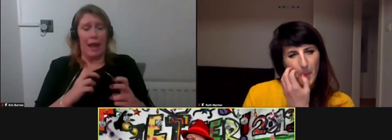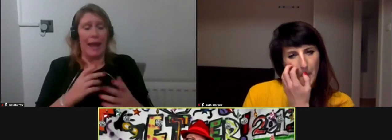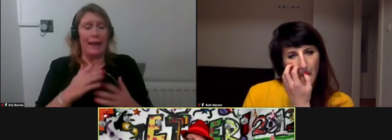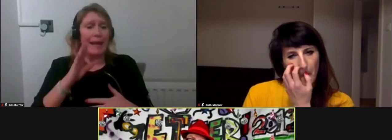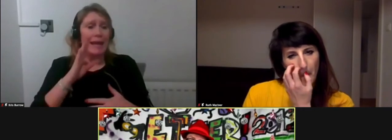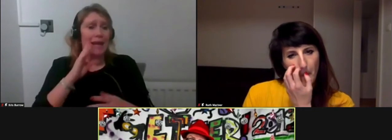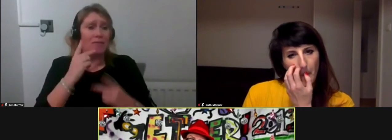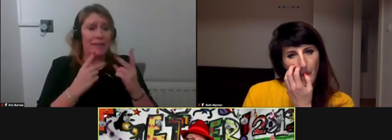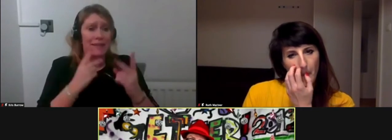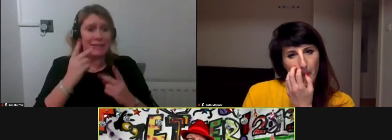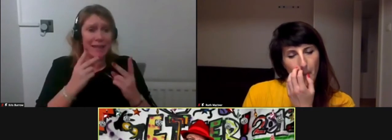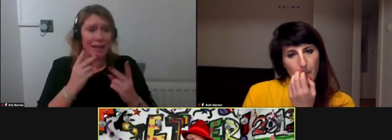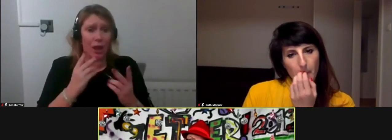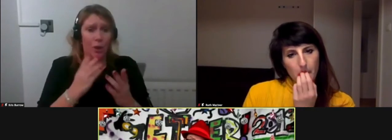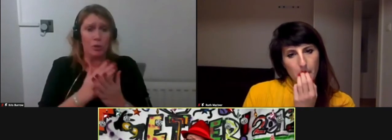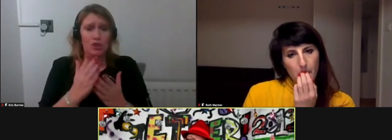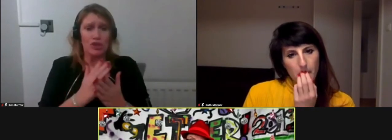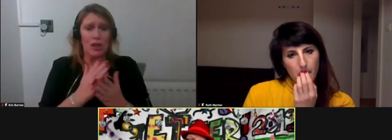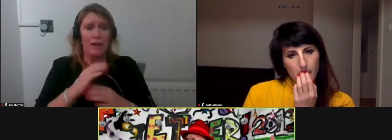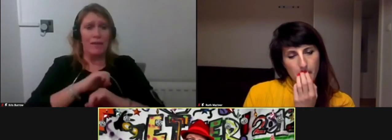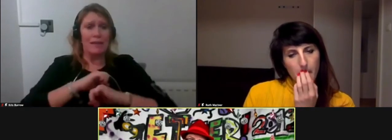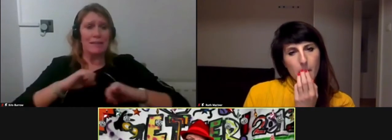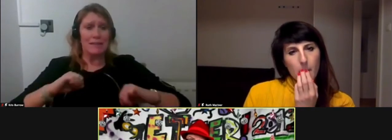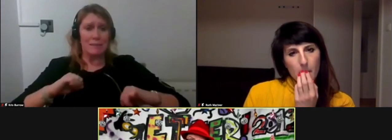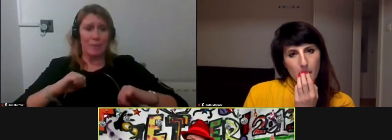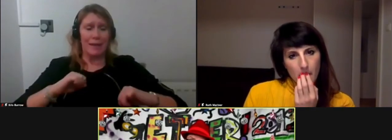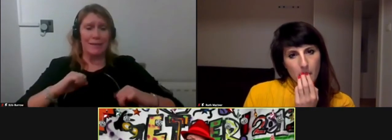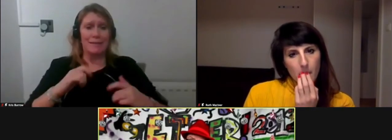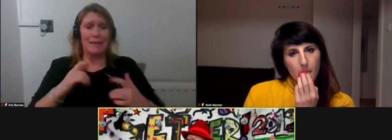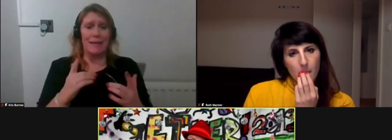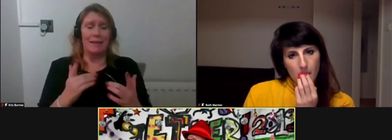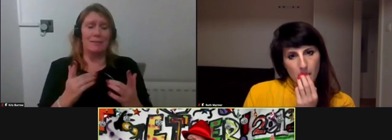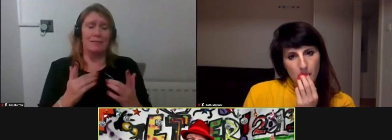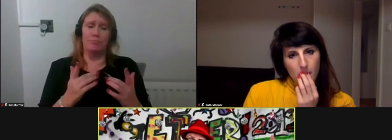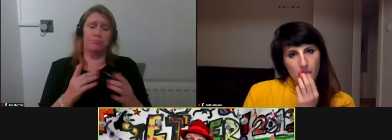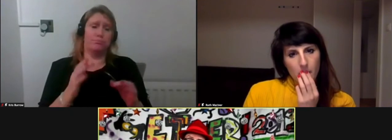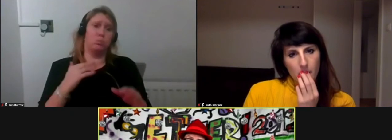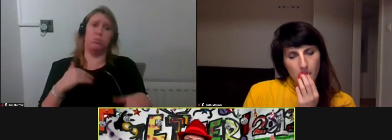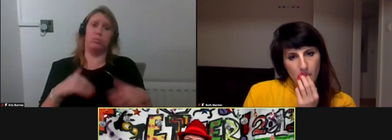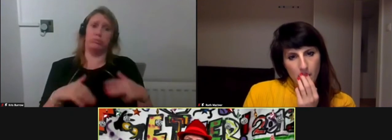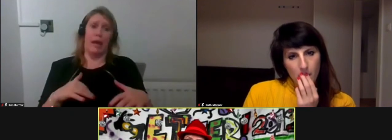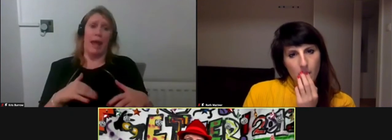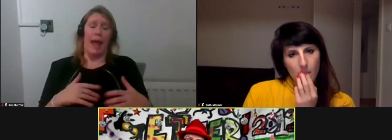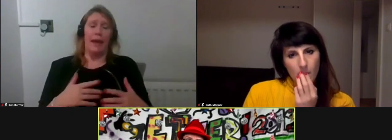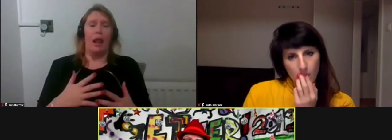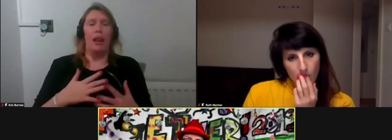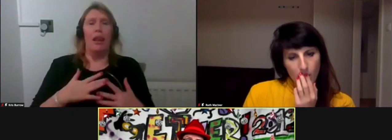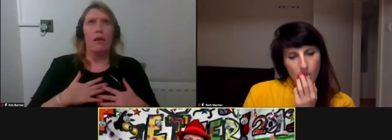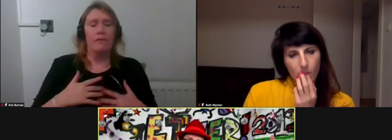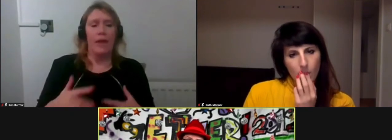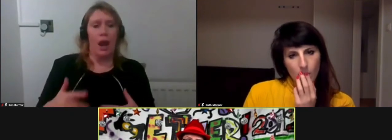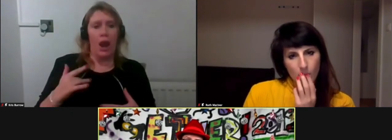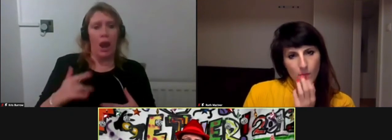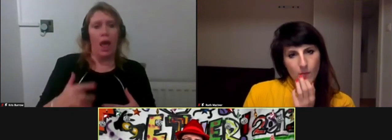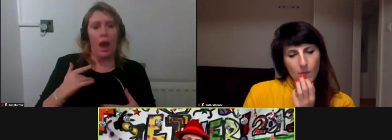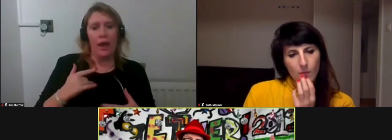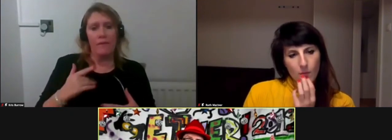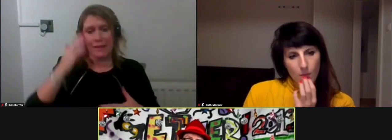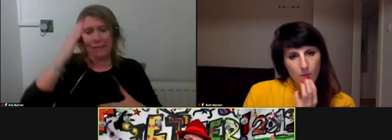space is a uniquely enjoyable aspect and I love the live experience of playing with Foley effects to.